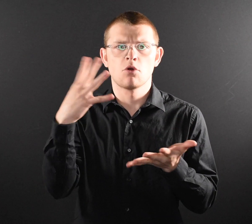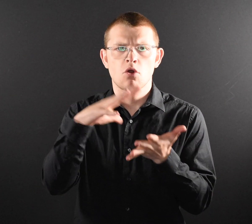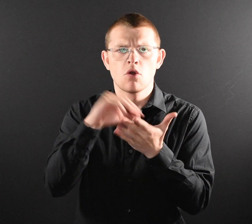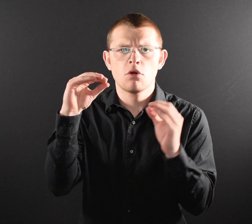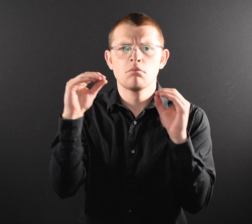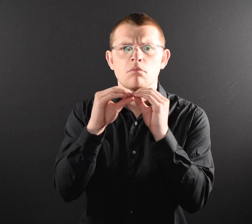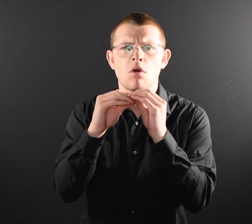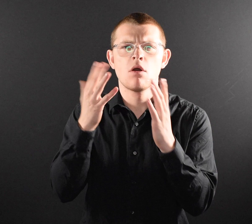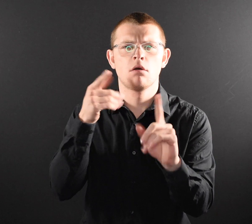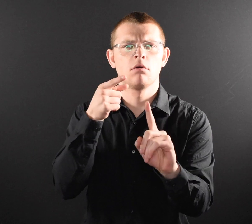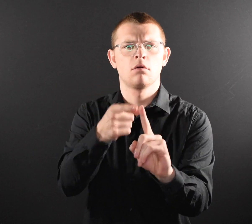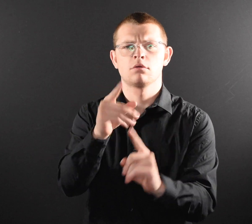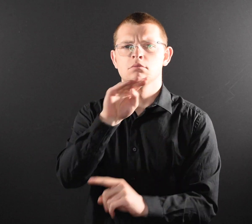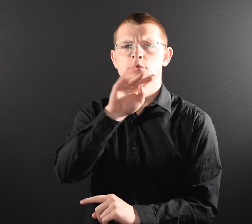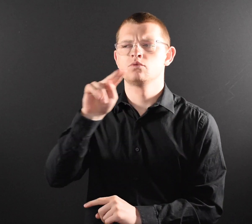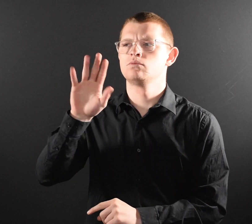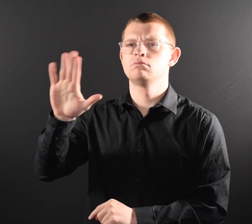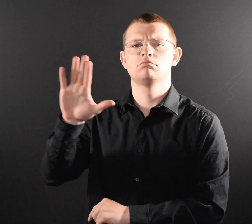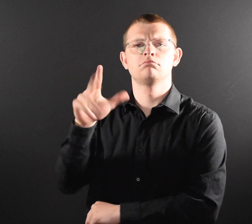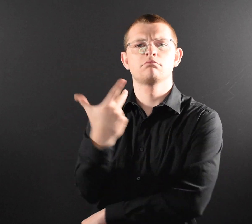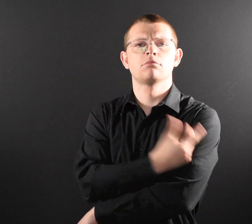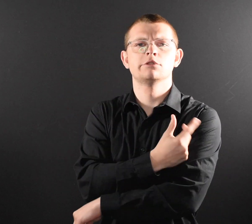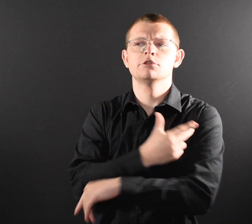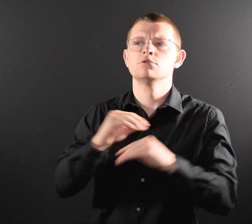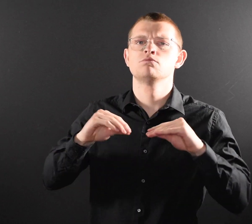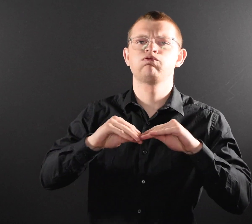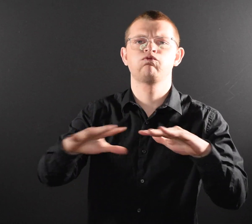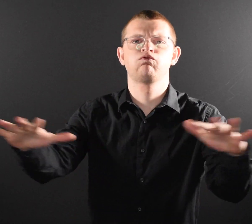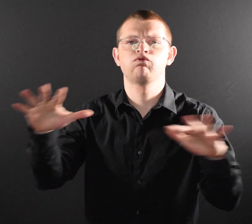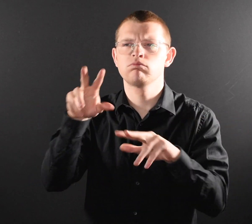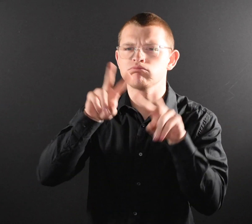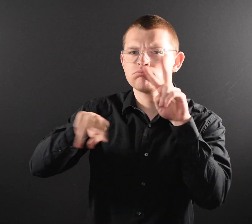to learn more about Minnesota's vaccine distribution. •